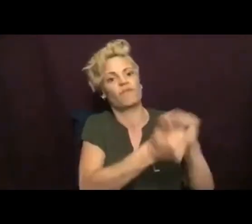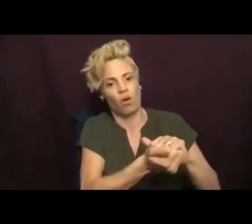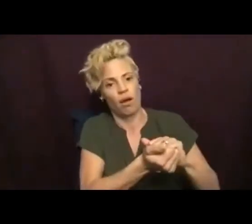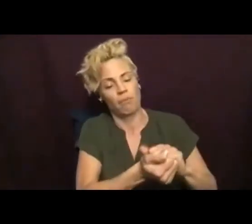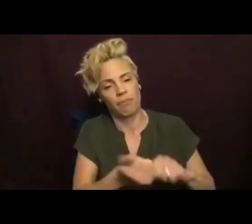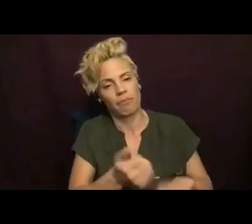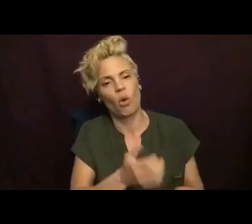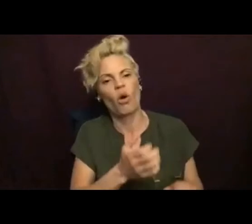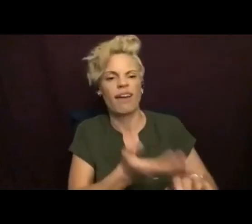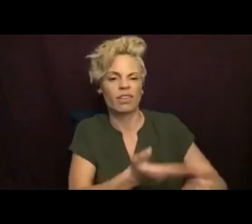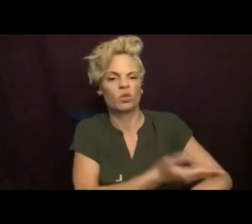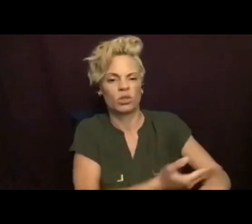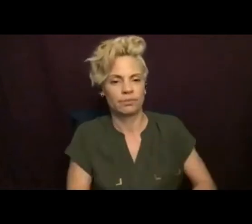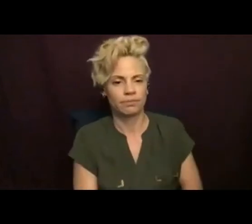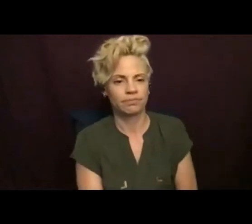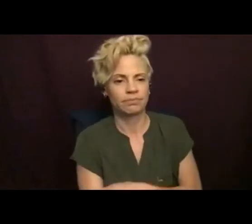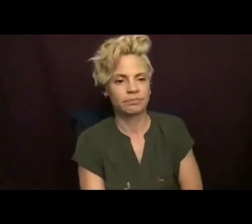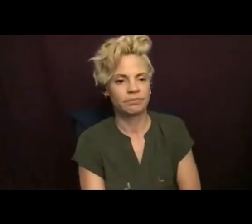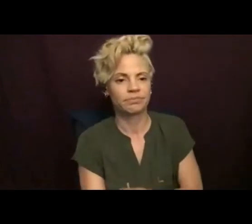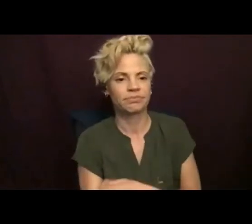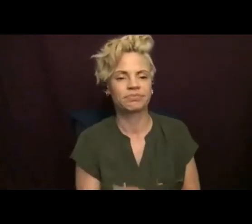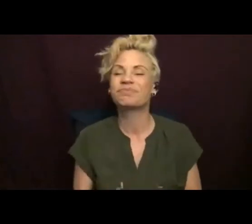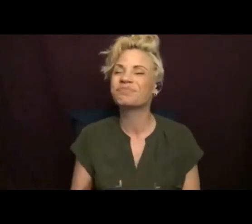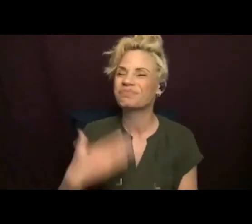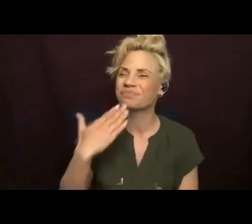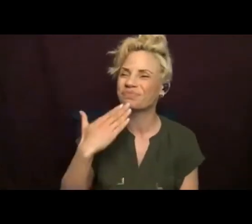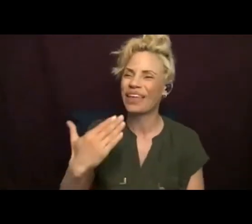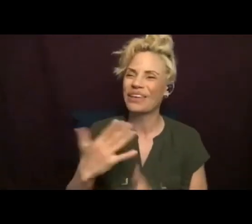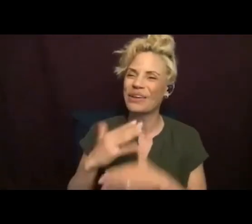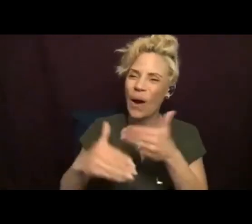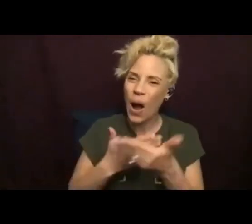Thank you all so much. I am just still digesting everything